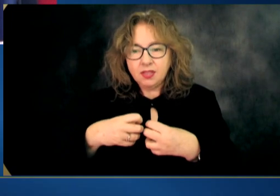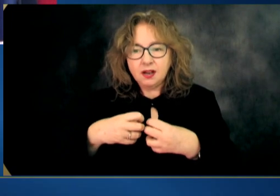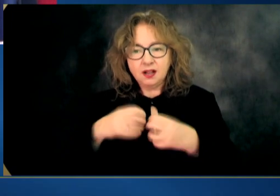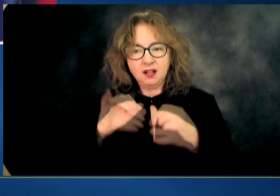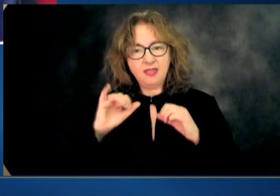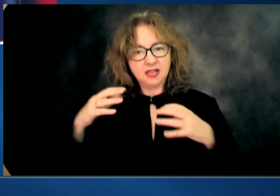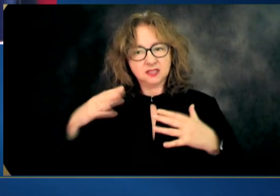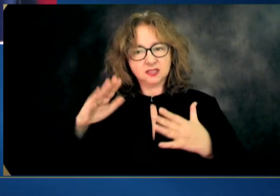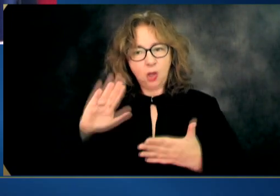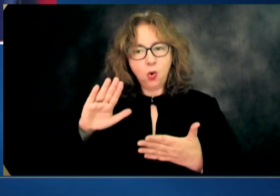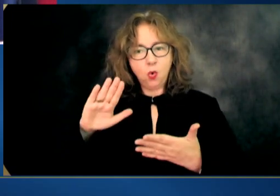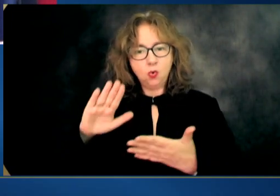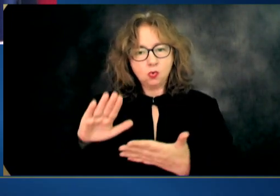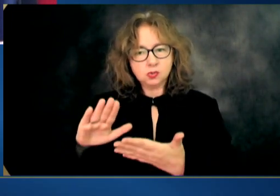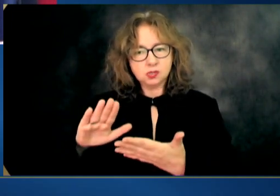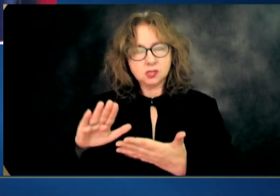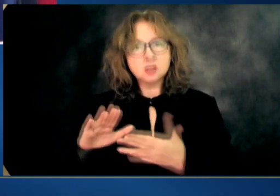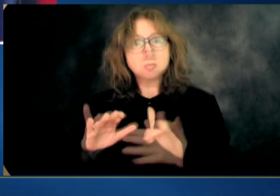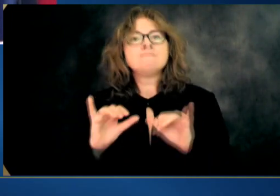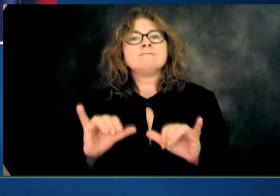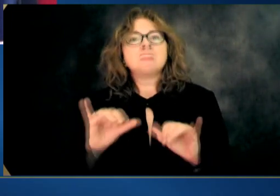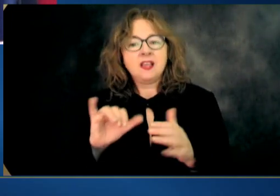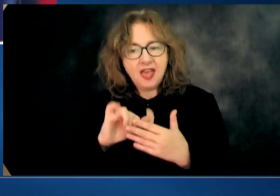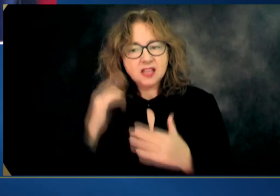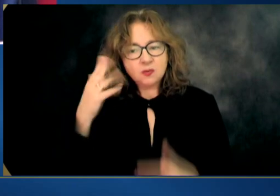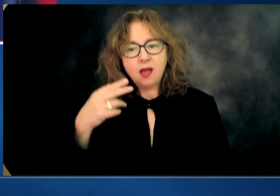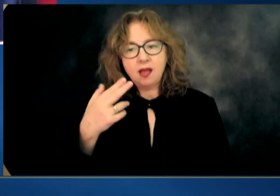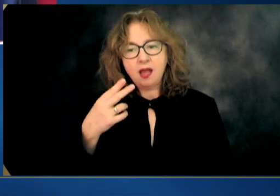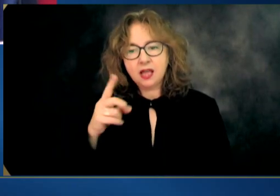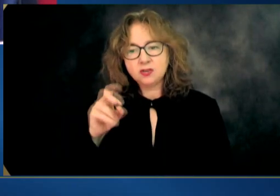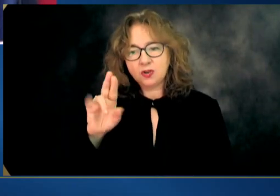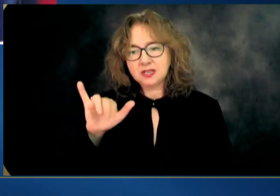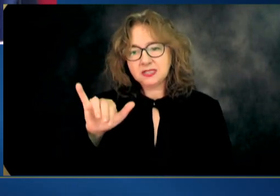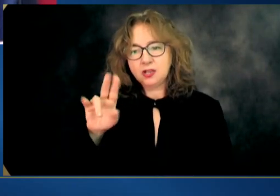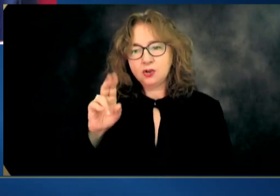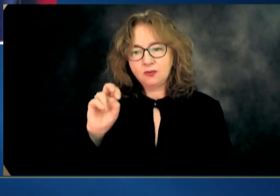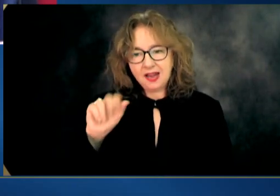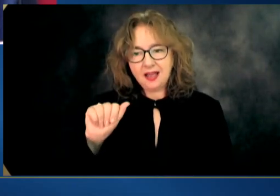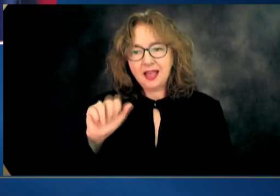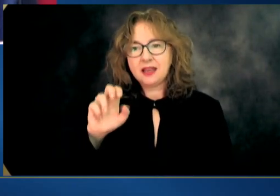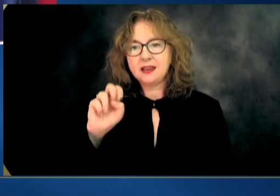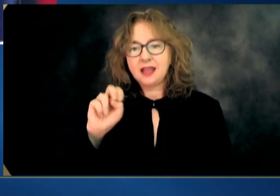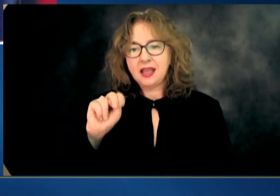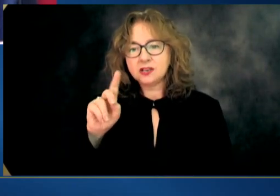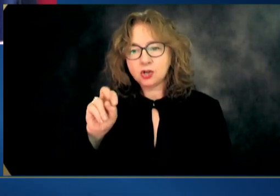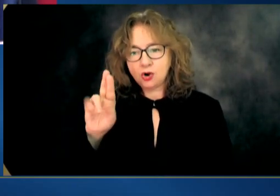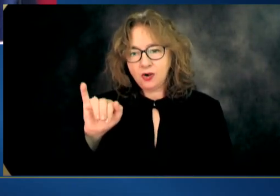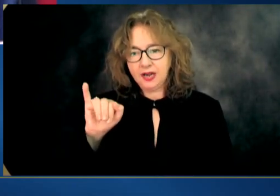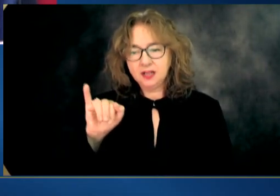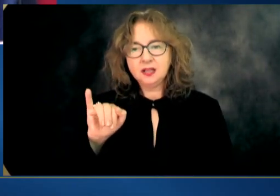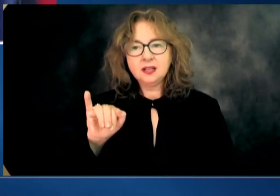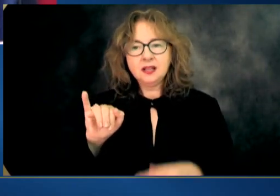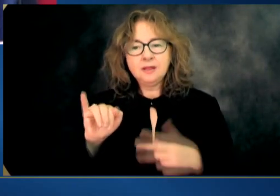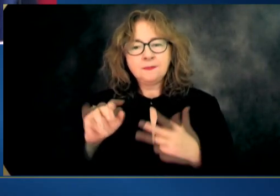that's why I do the Hydroxyurea and the Endari, which the Endari increases your L-glutamine,